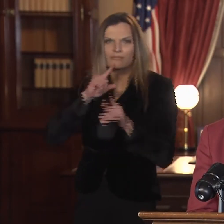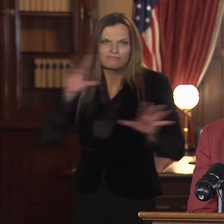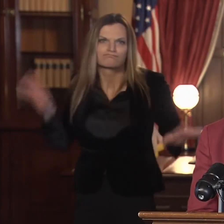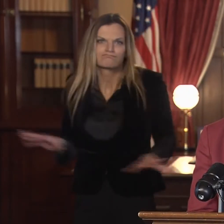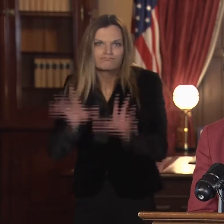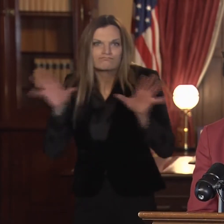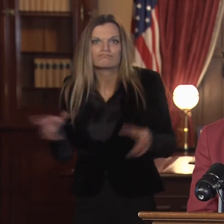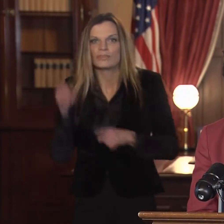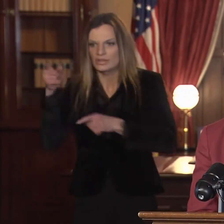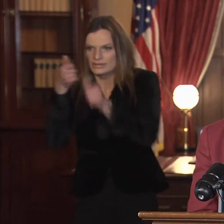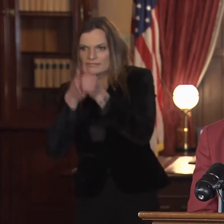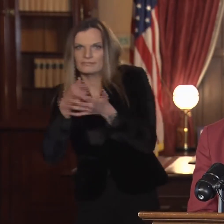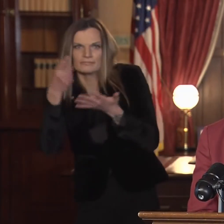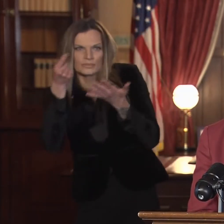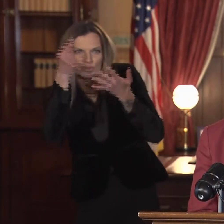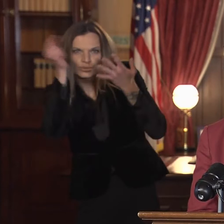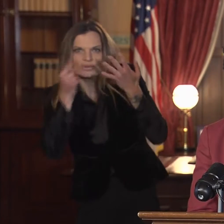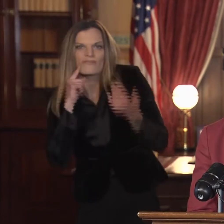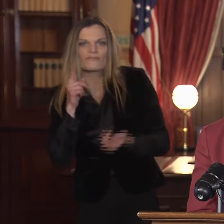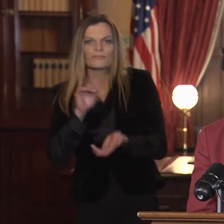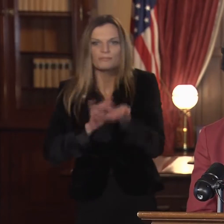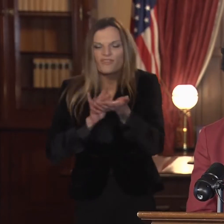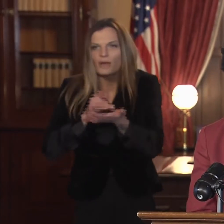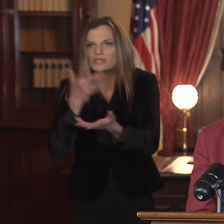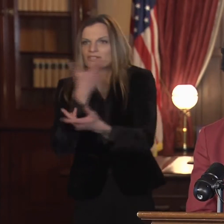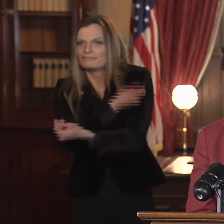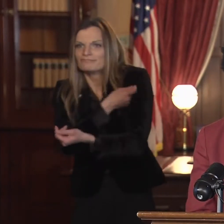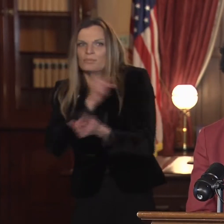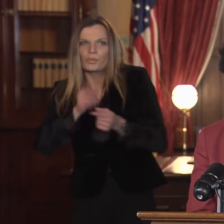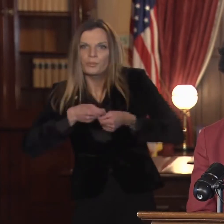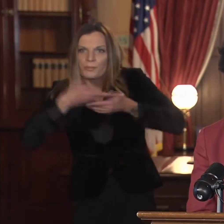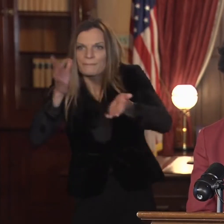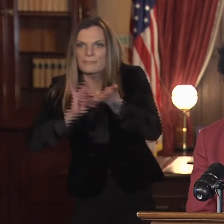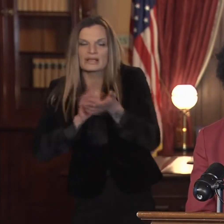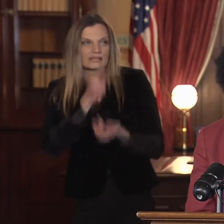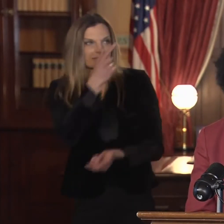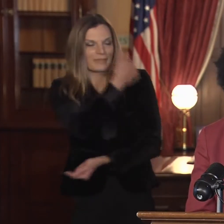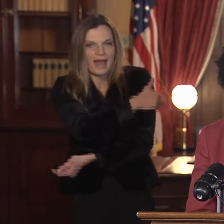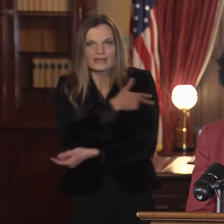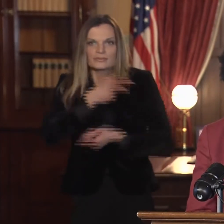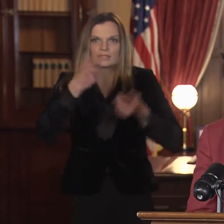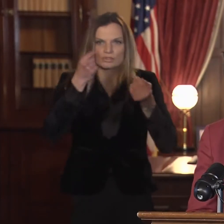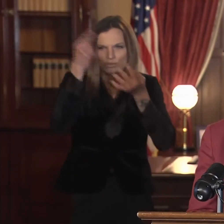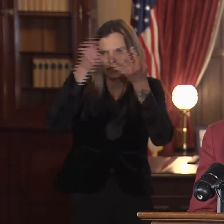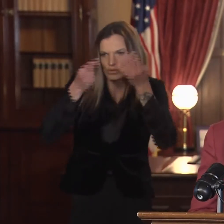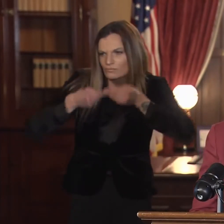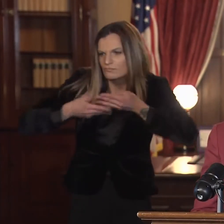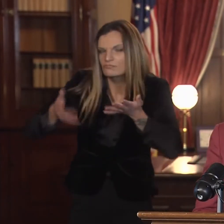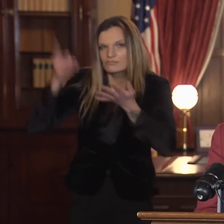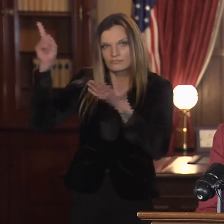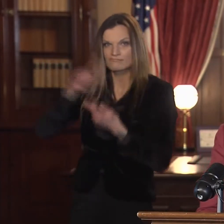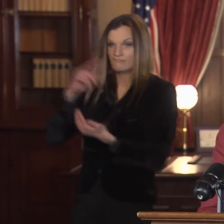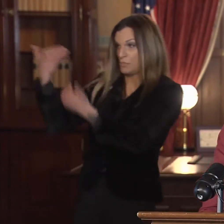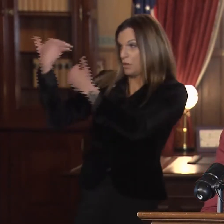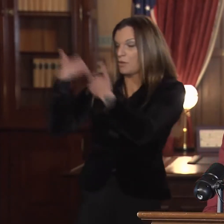PROFESSIONALS AT THE MICHIGAN DEPARTMENT HEALTH AND HUMAN SERVICES AND THOSE WORKING THROUGH ALL THE LOGISTICS AT OUR